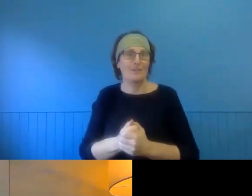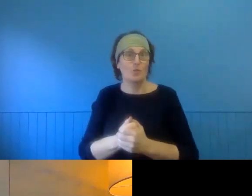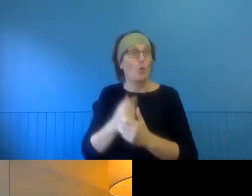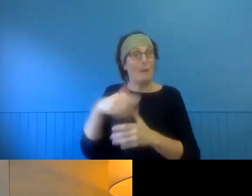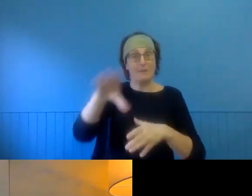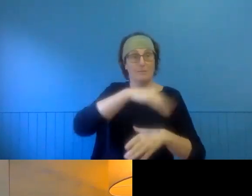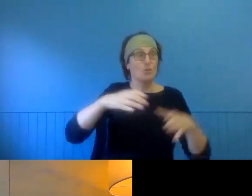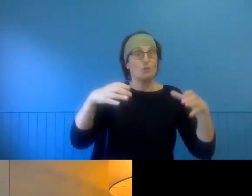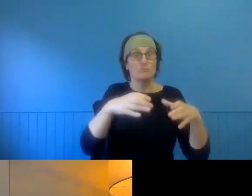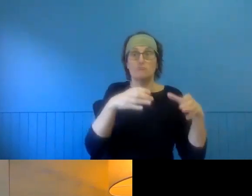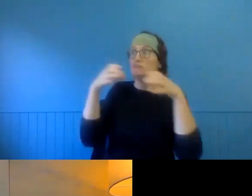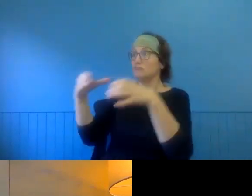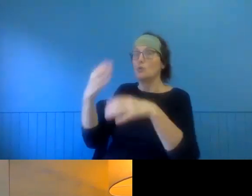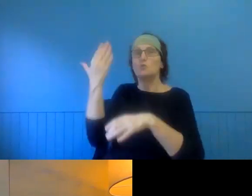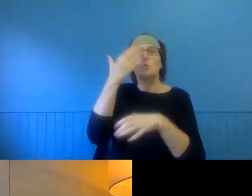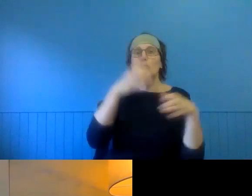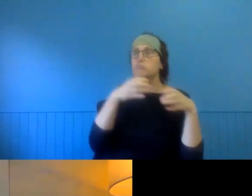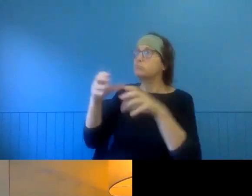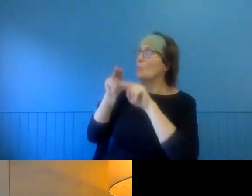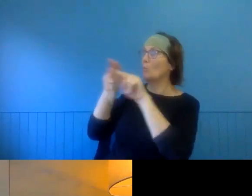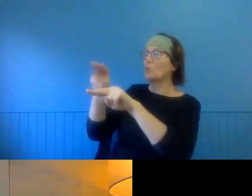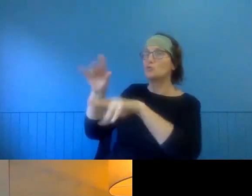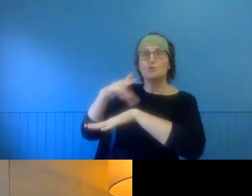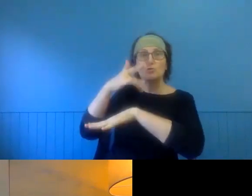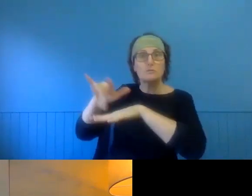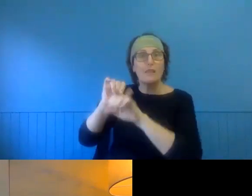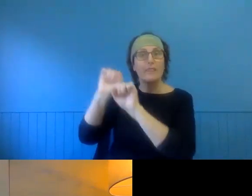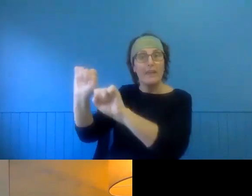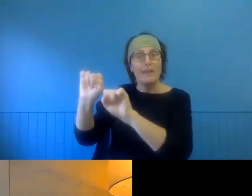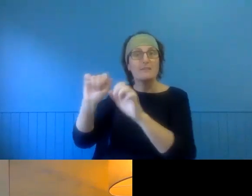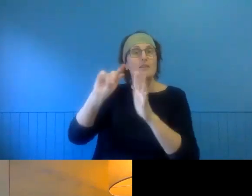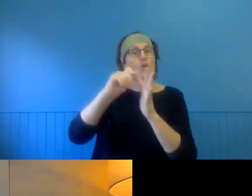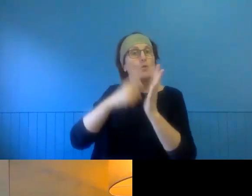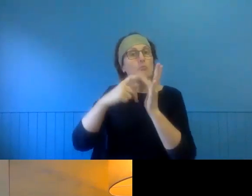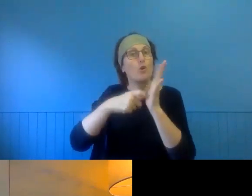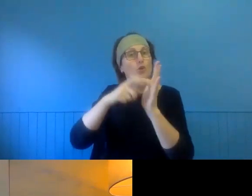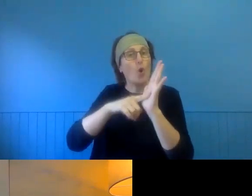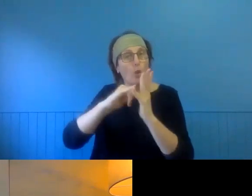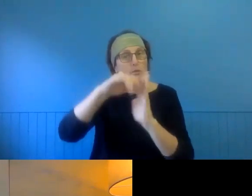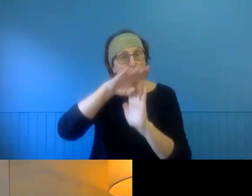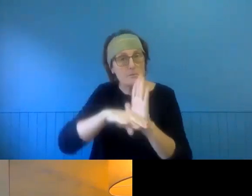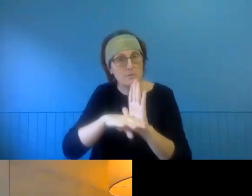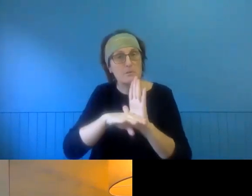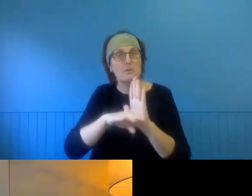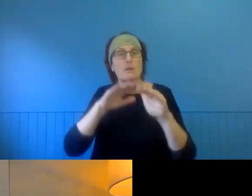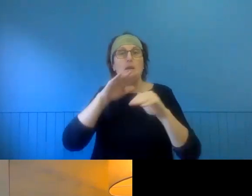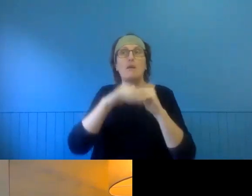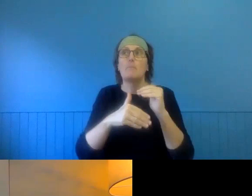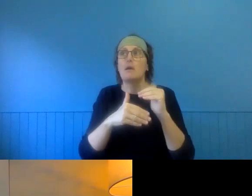that way, the protocols are really about, wholistically, and